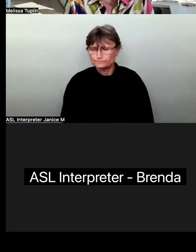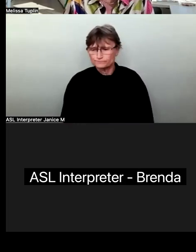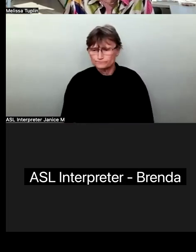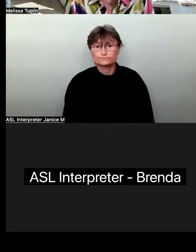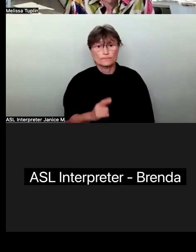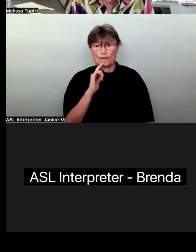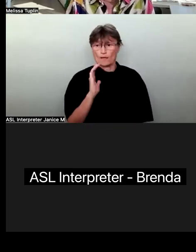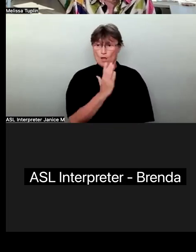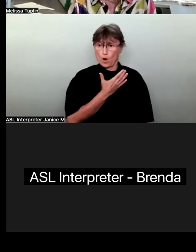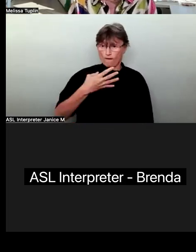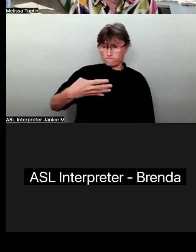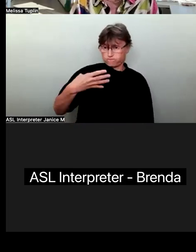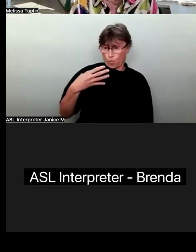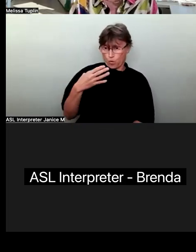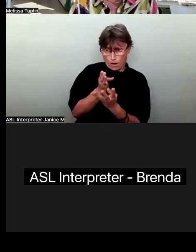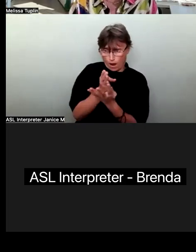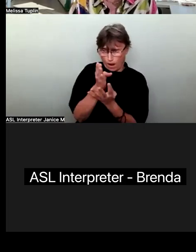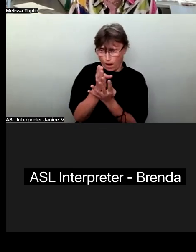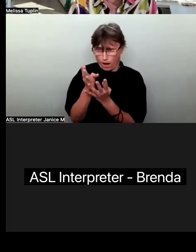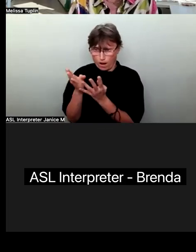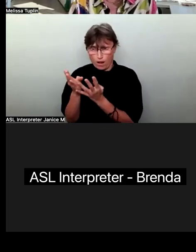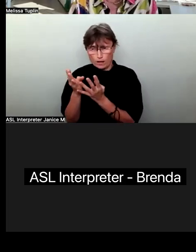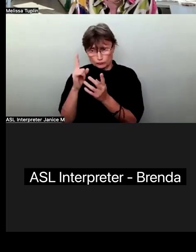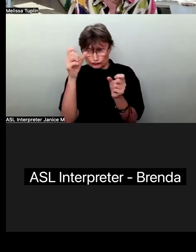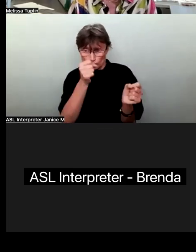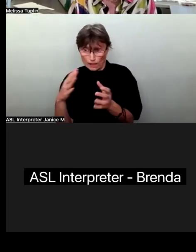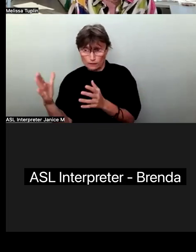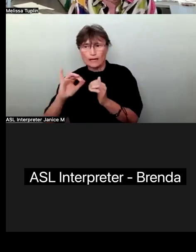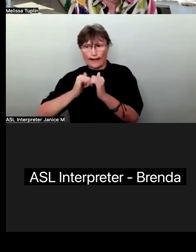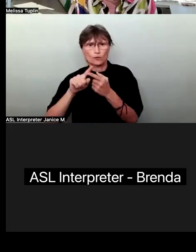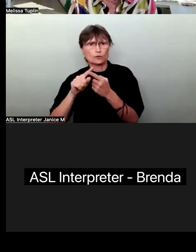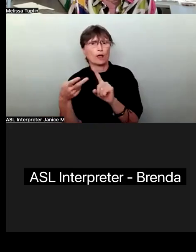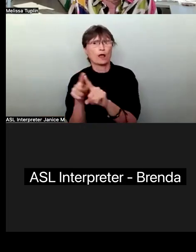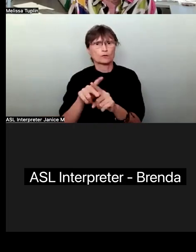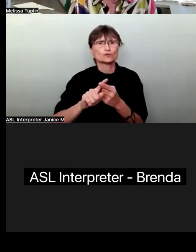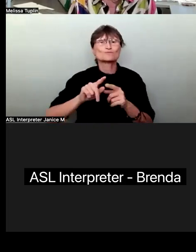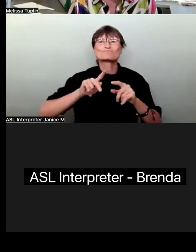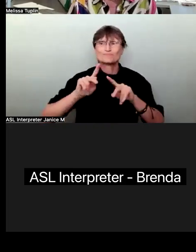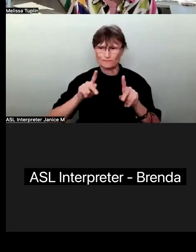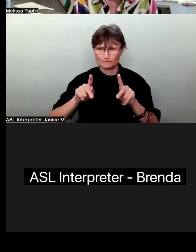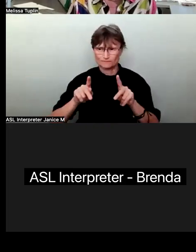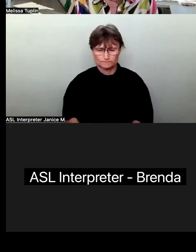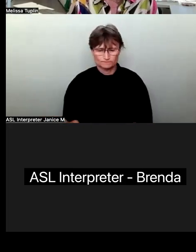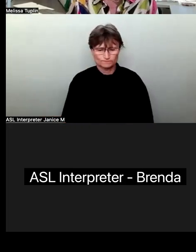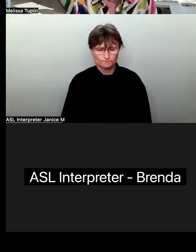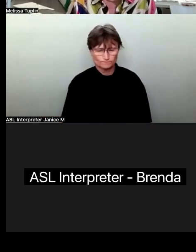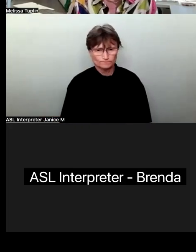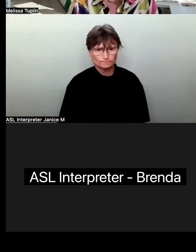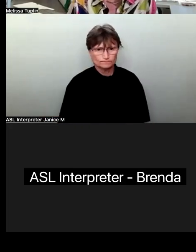directions, this is how your organization contributes to people. In our framework,